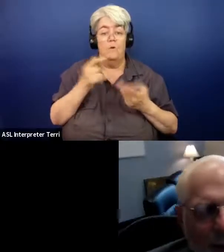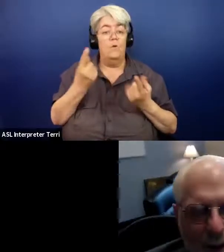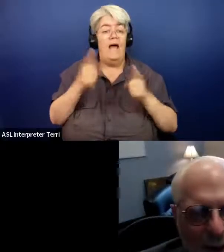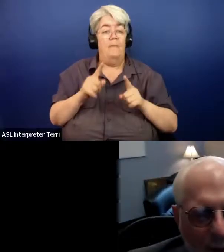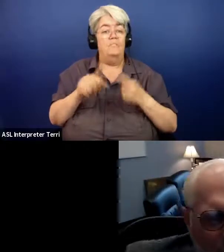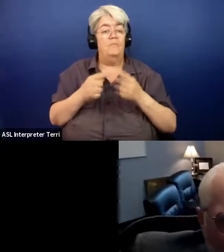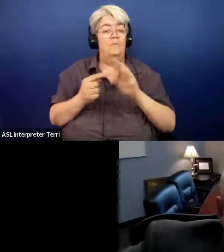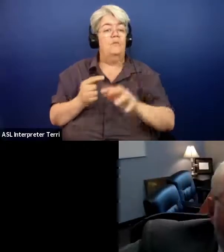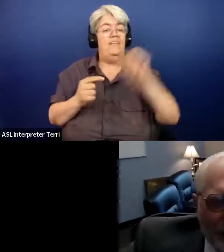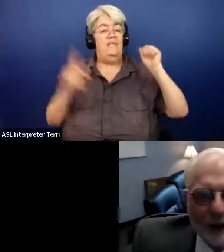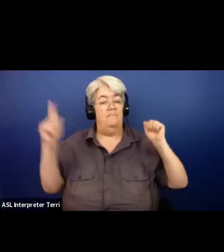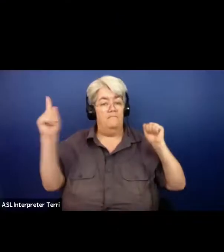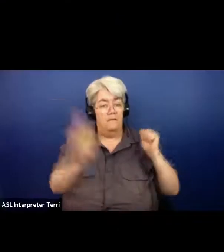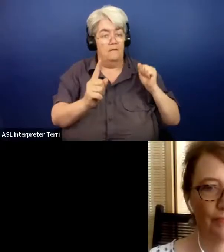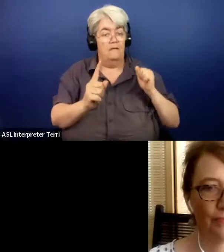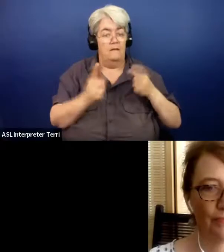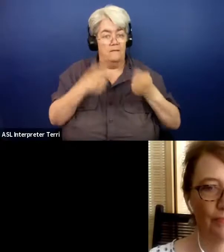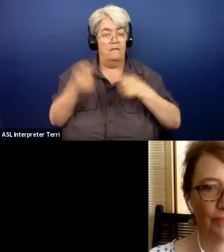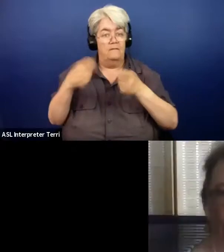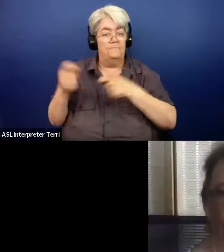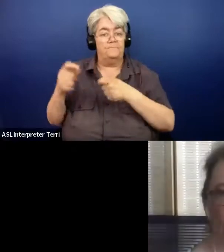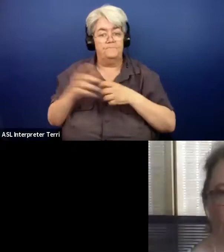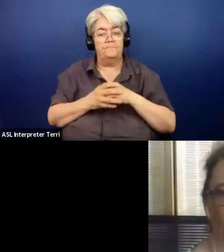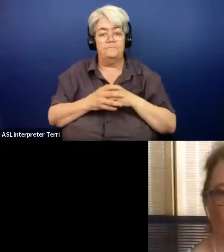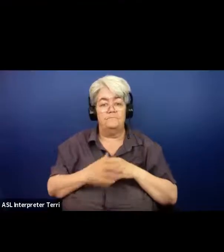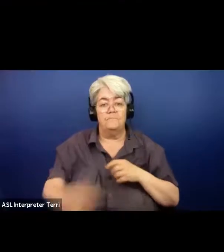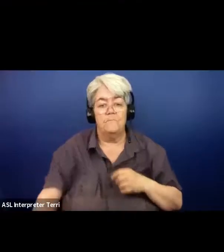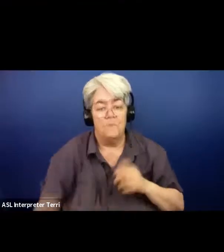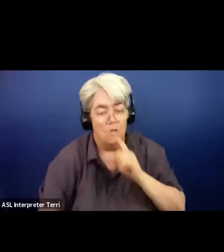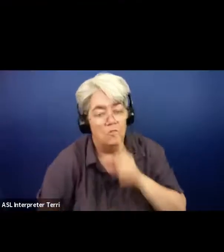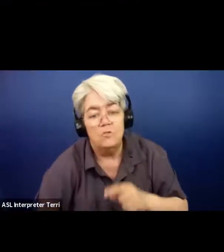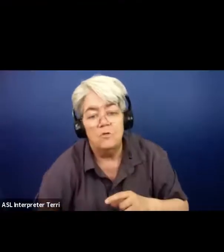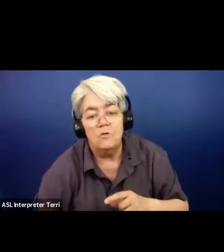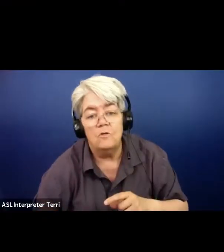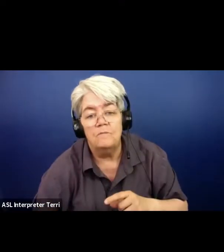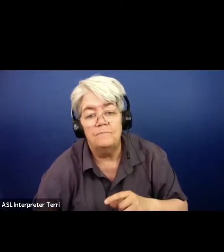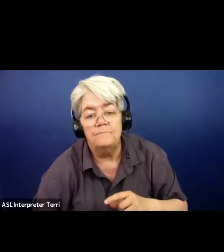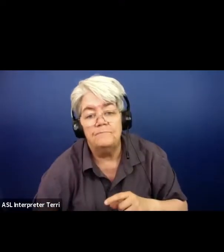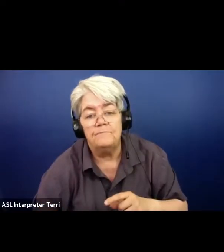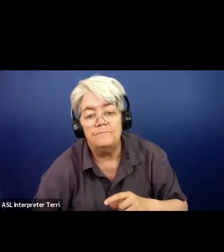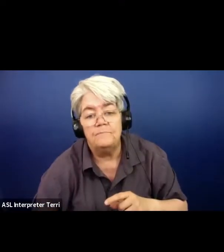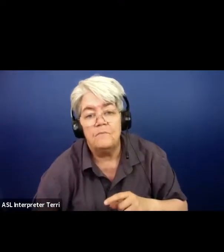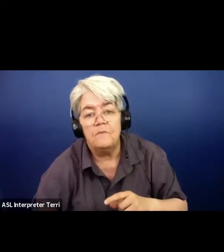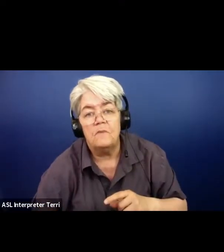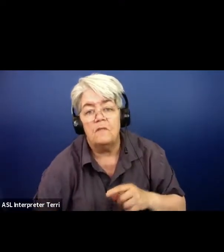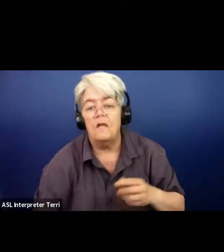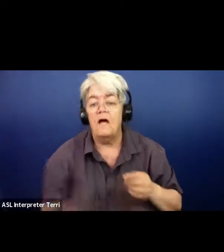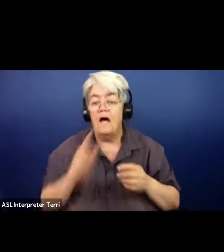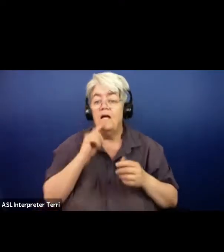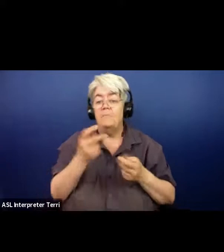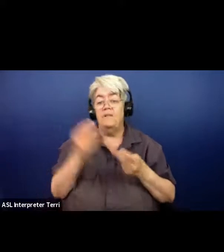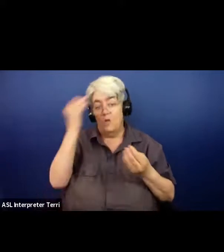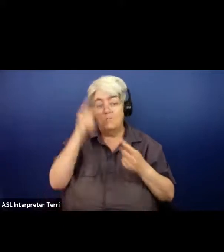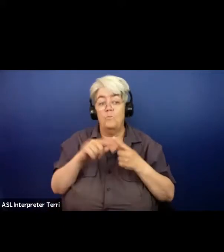Sure. A couple of thoughts. What Regi said makes a ton of sense. There's a ton of turnover